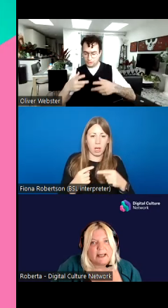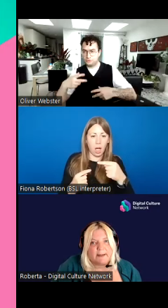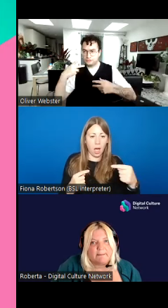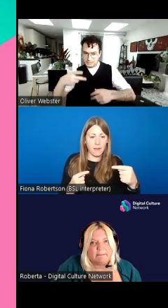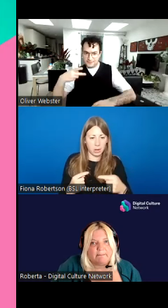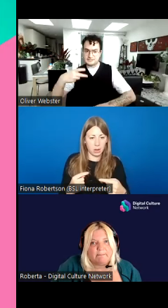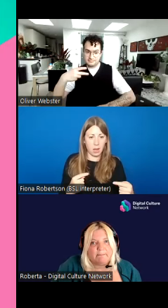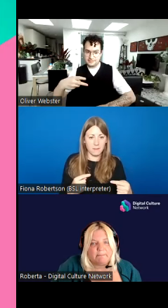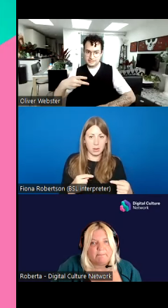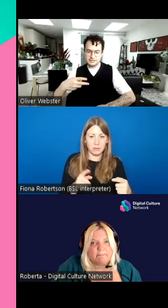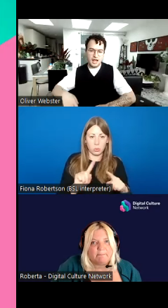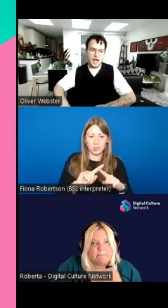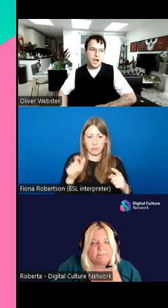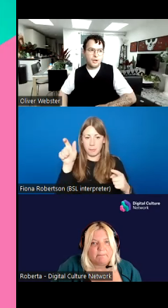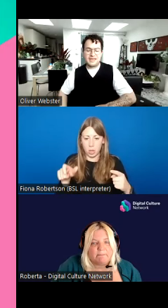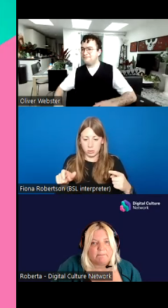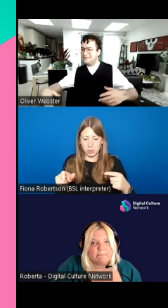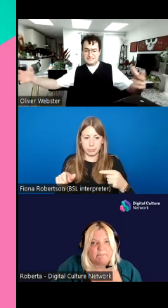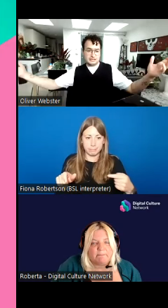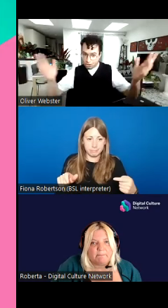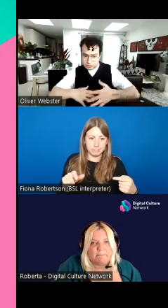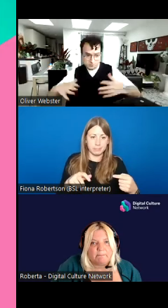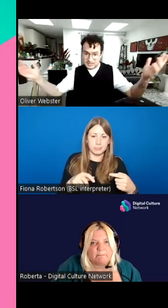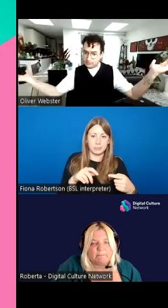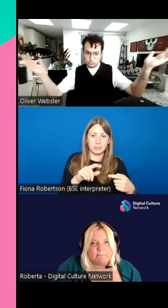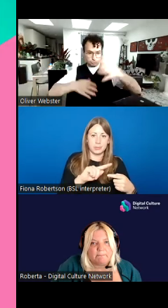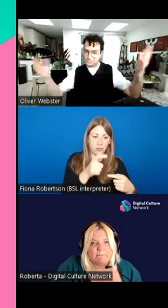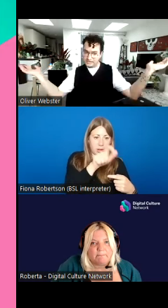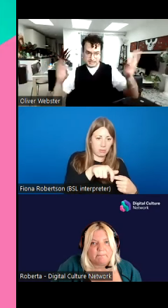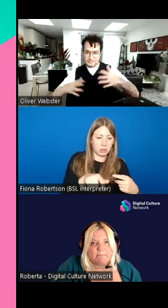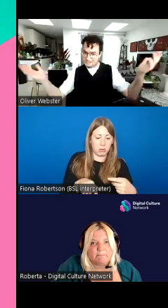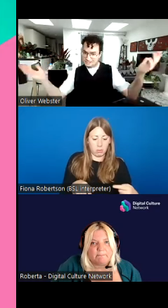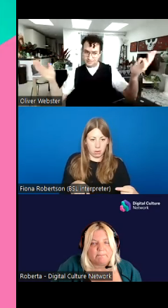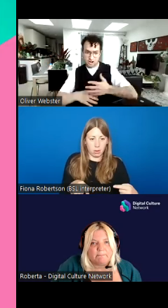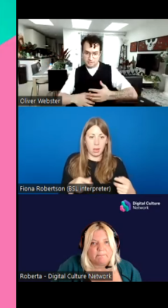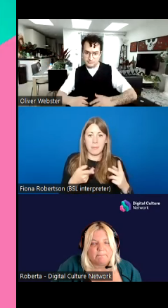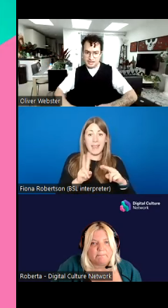[?] are saying the same thing. If there's lots of people all speaking at the same time,